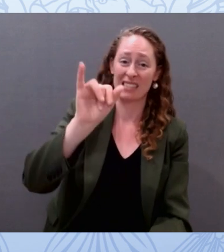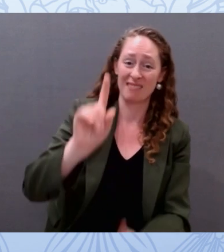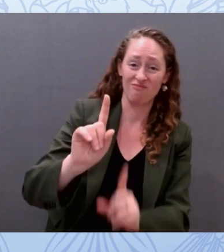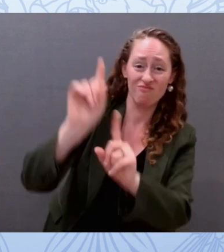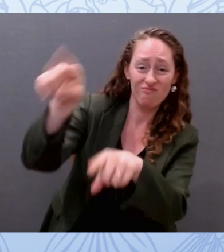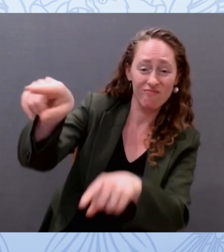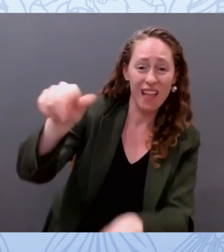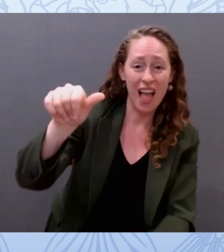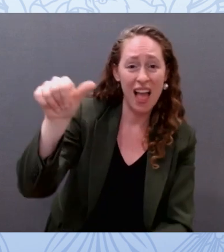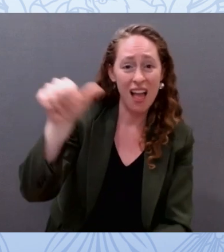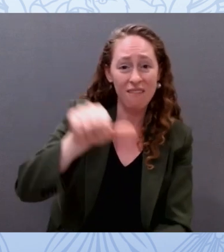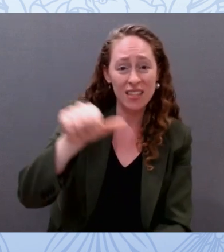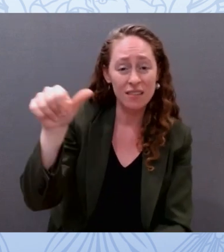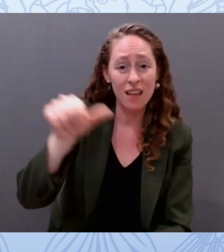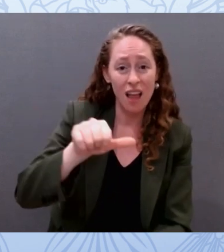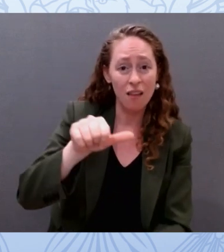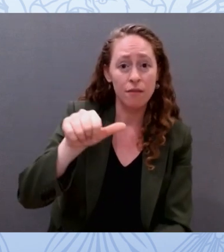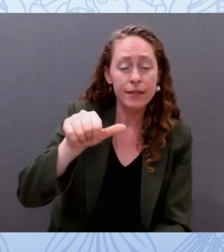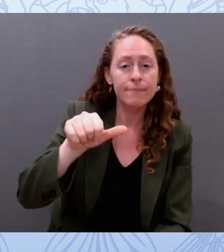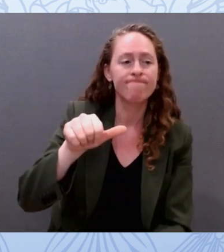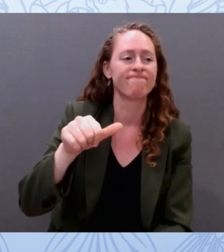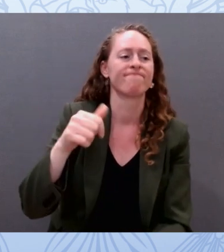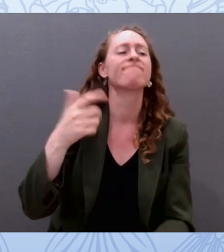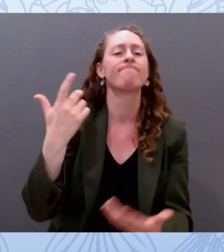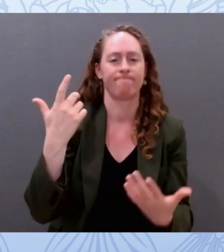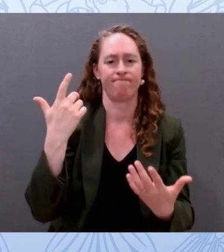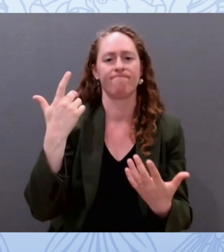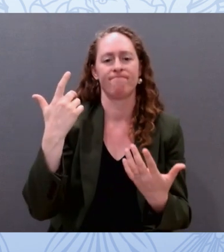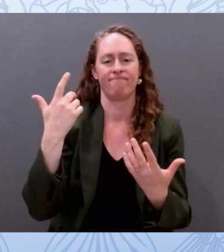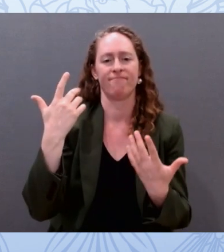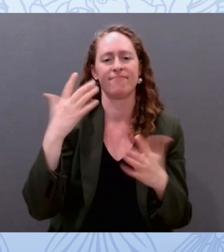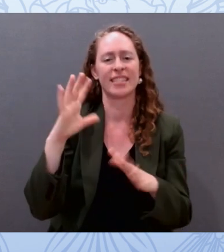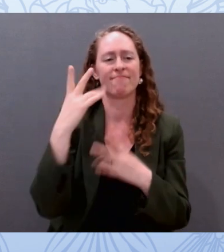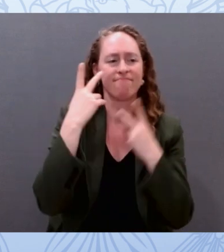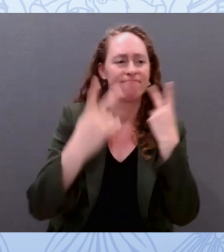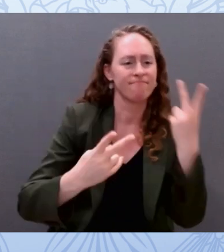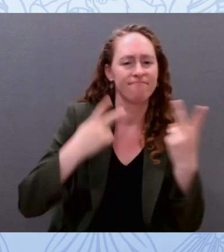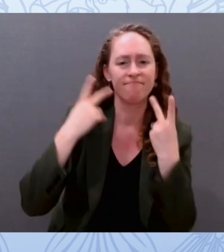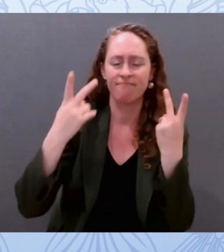But he didn't let that define him. And Steve didn't give up either.